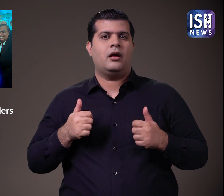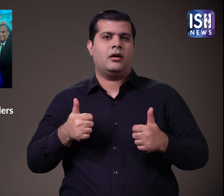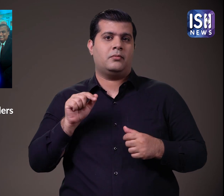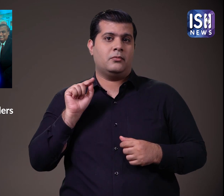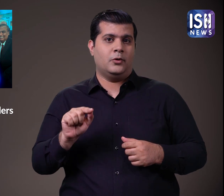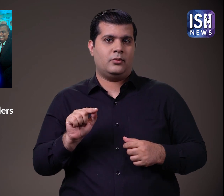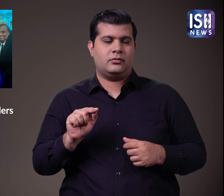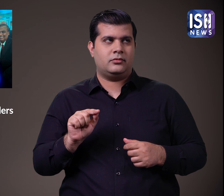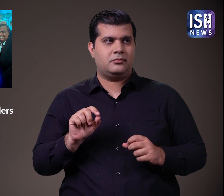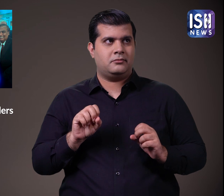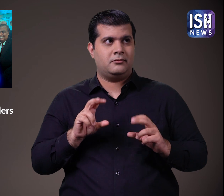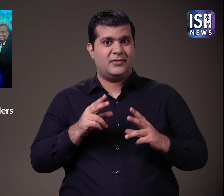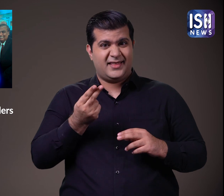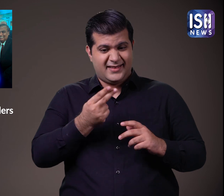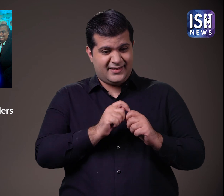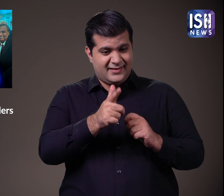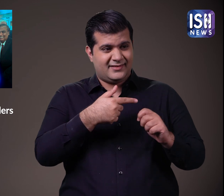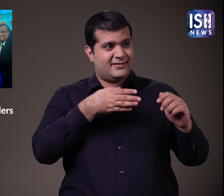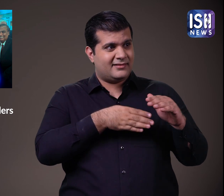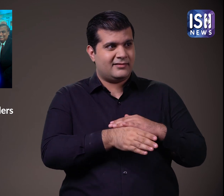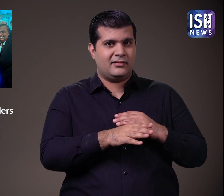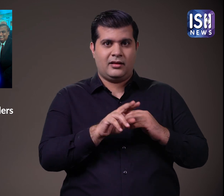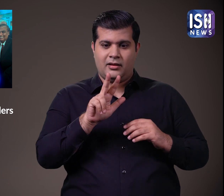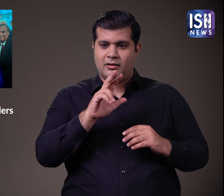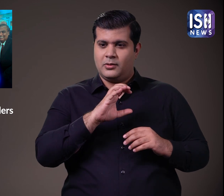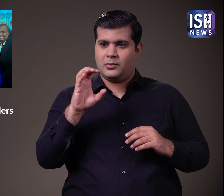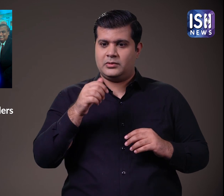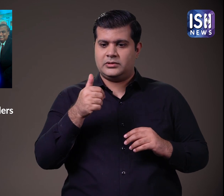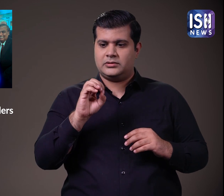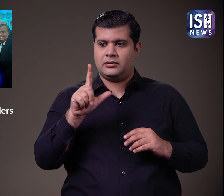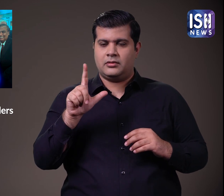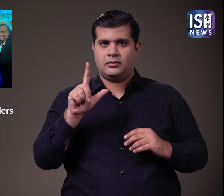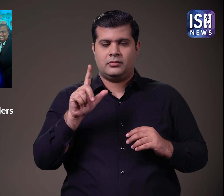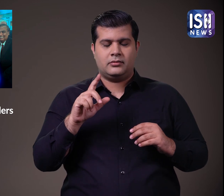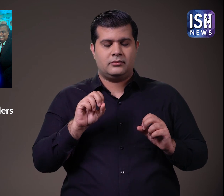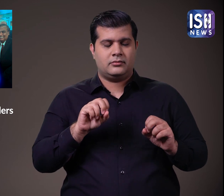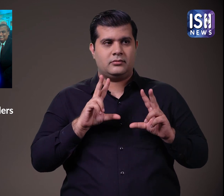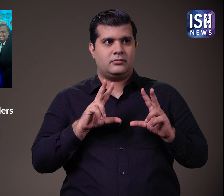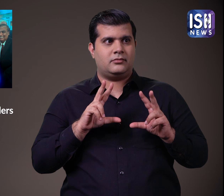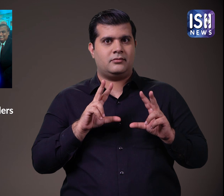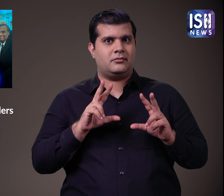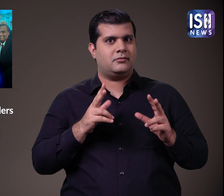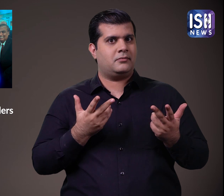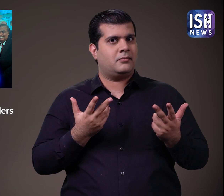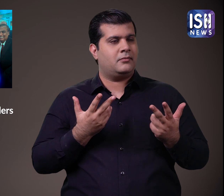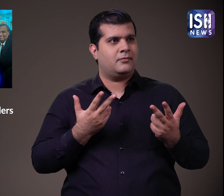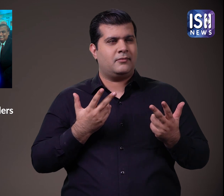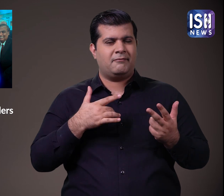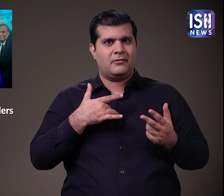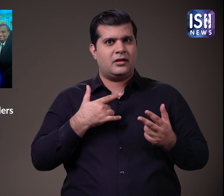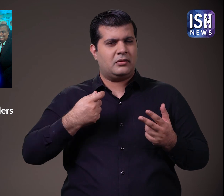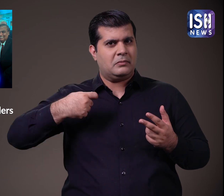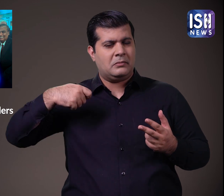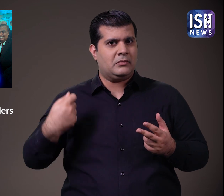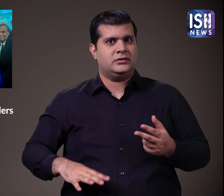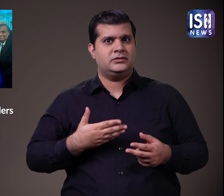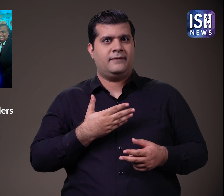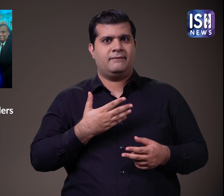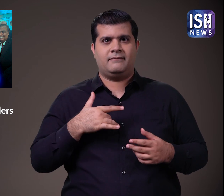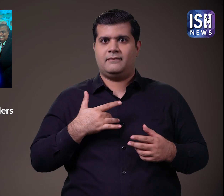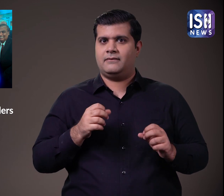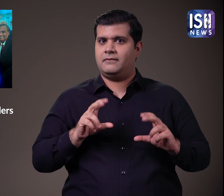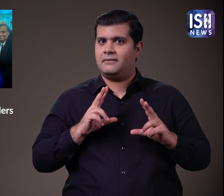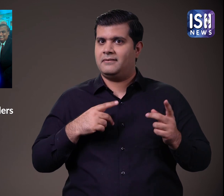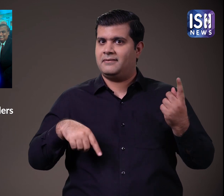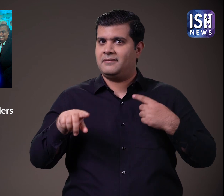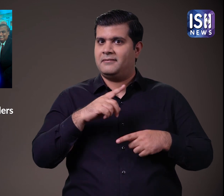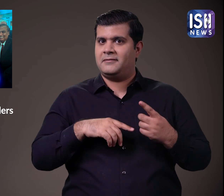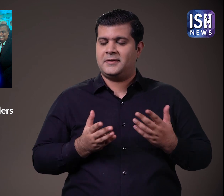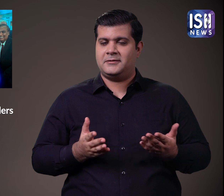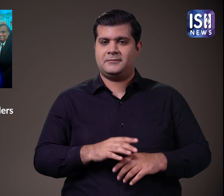That was the reason! Surprising! That is why they paid a whooping ₹8.6 Crore to attend the event.